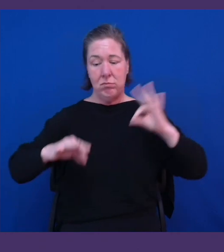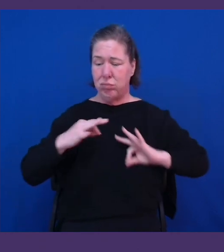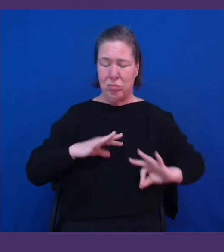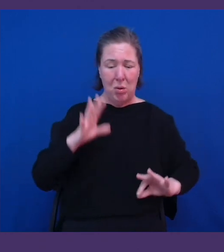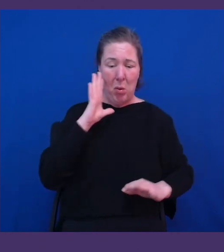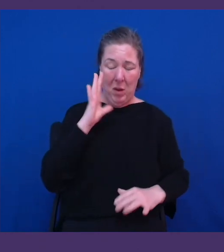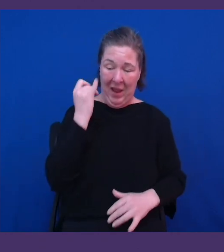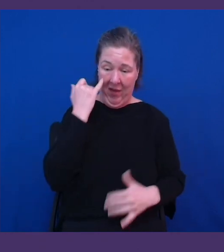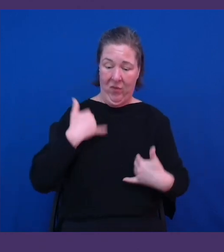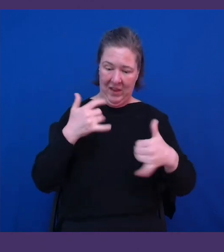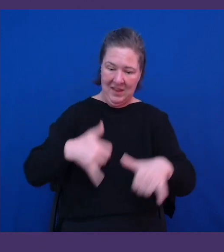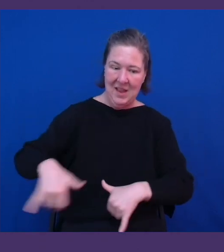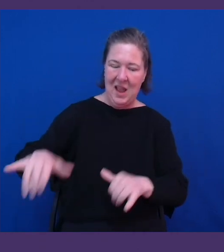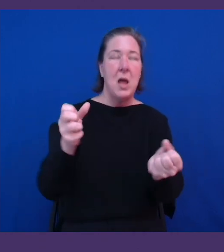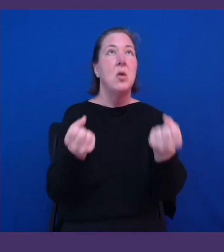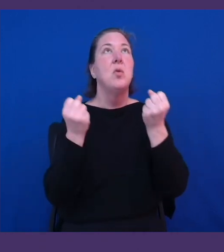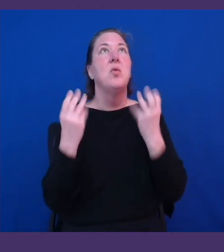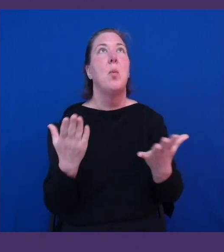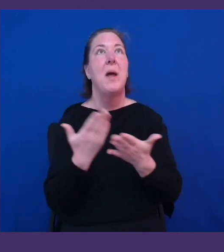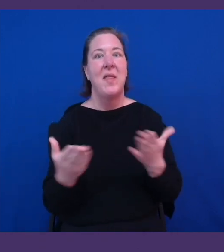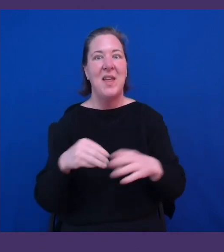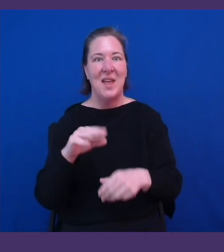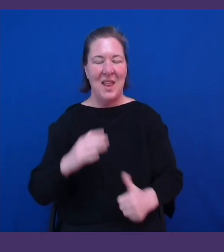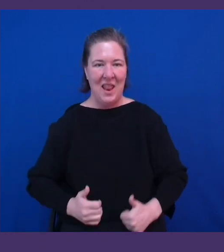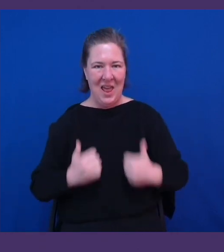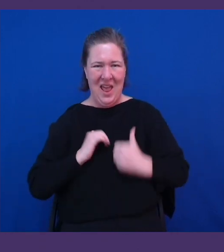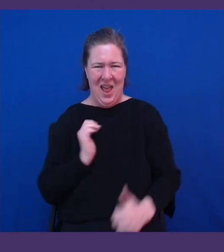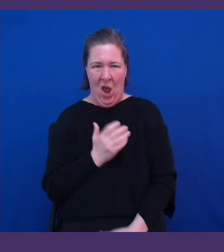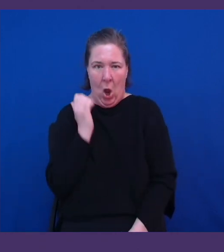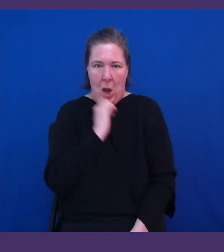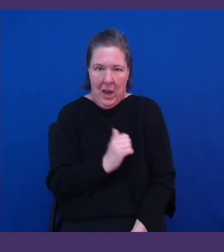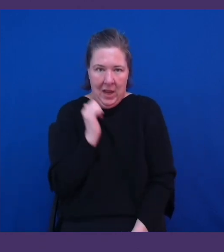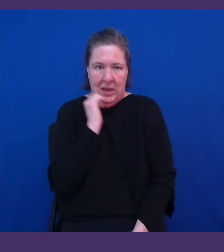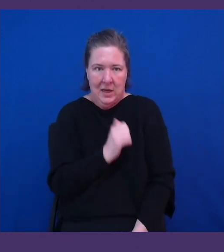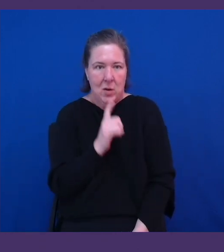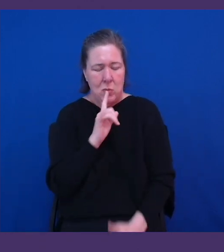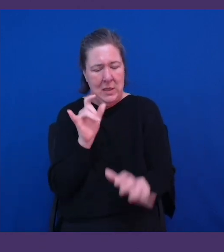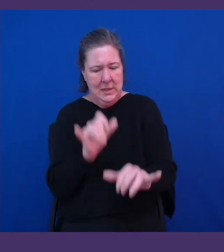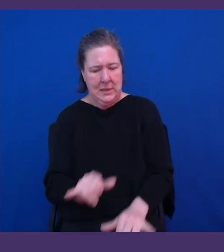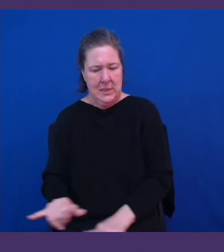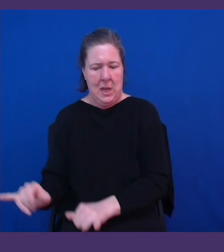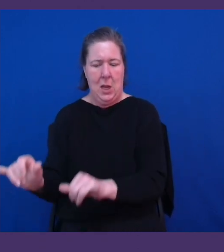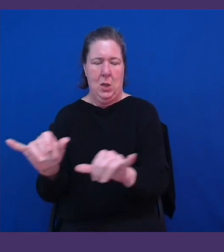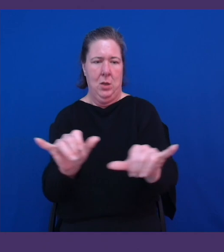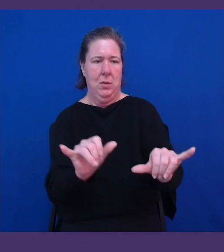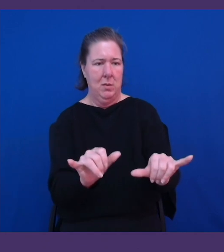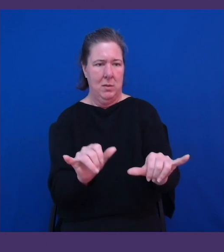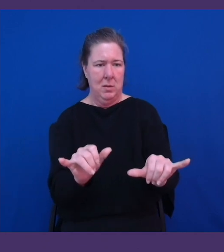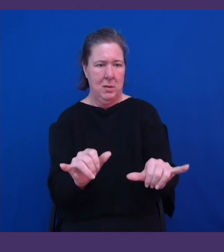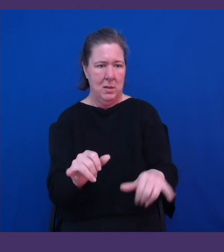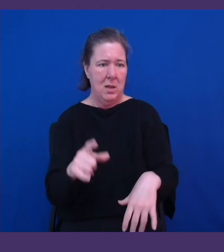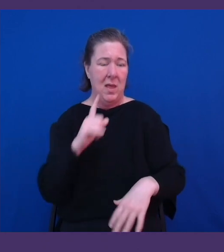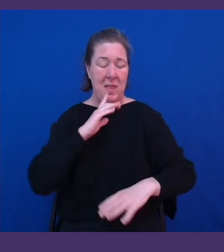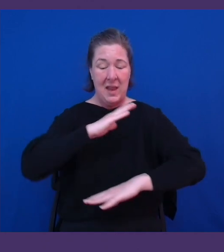in our everyday life is really standardized, the height of tables and chairs and doors.